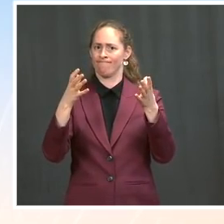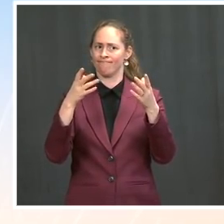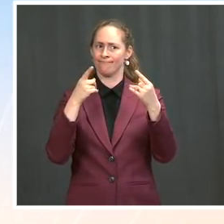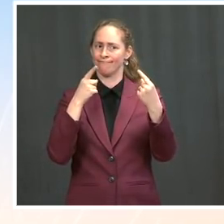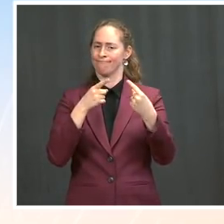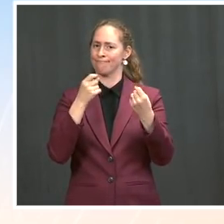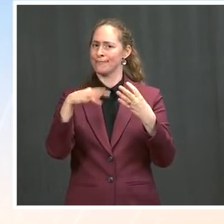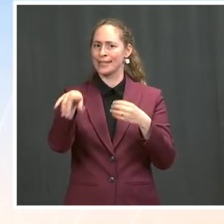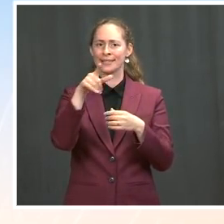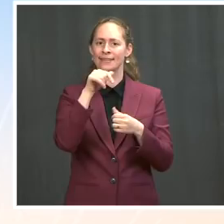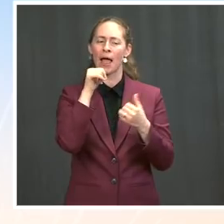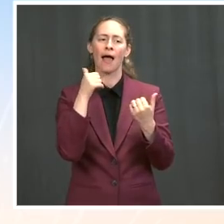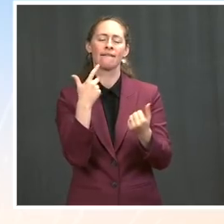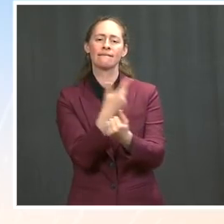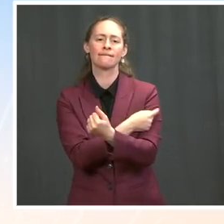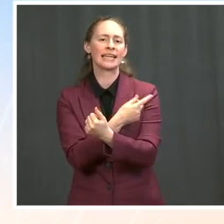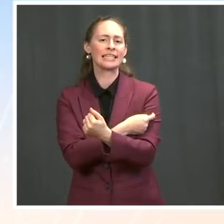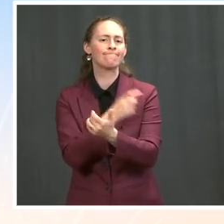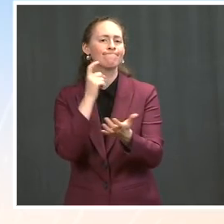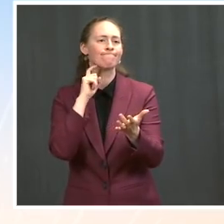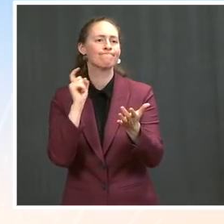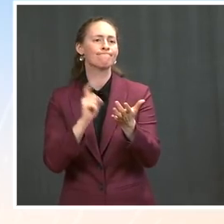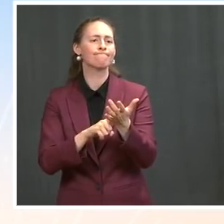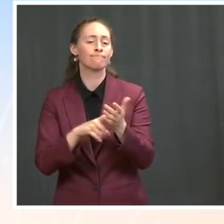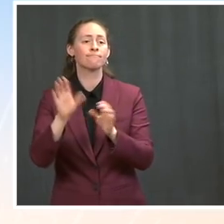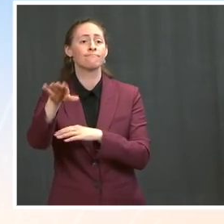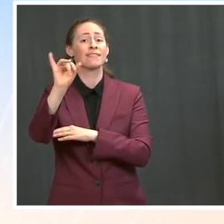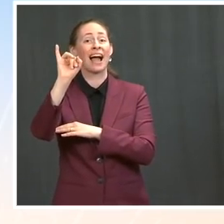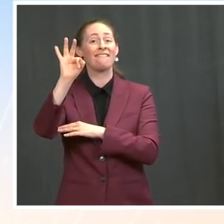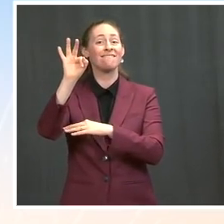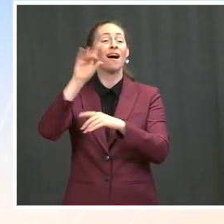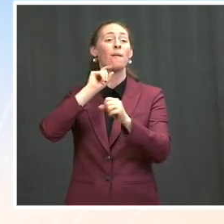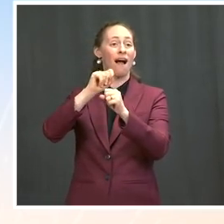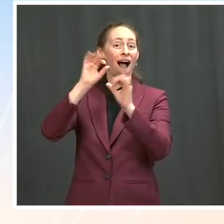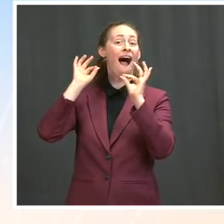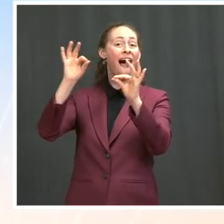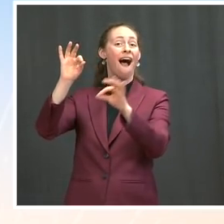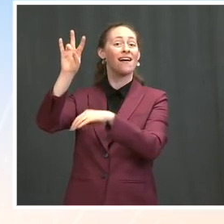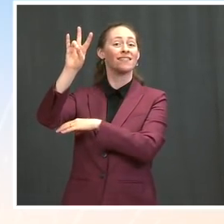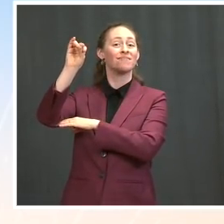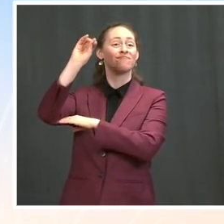even if we do sail past the 70 percent goal, we're still going to be vaccinating people on July 5th,